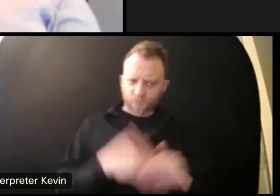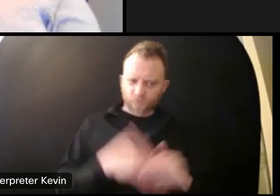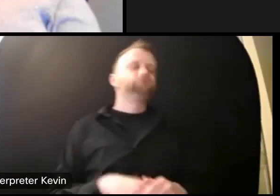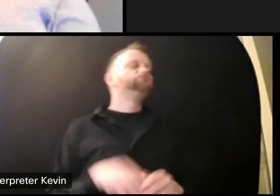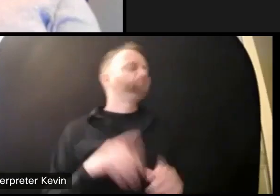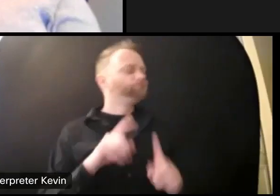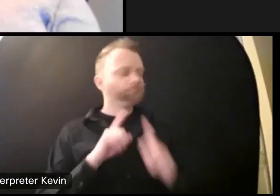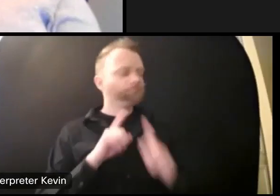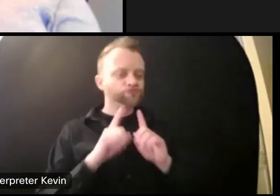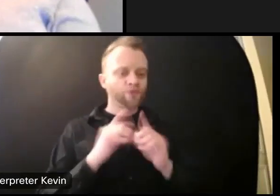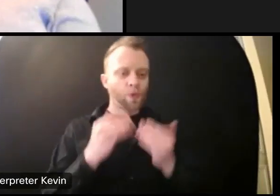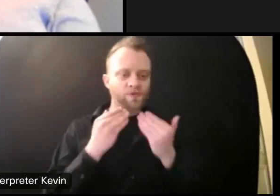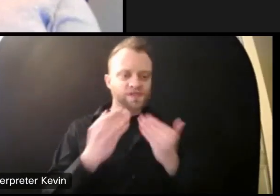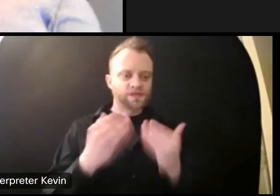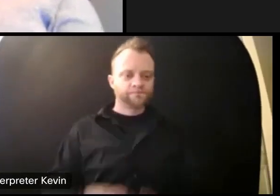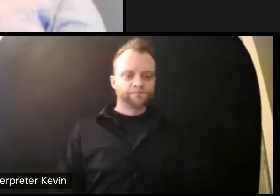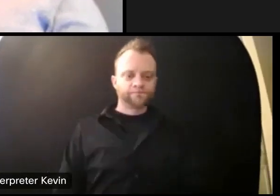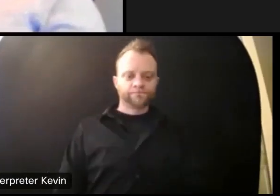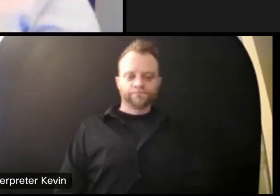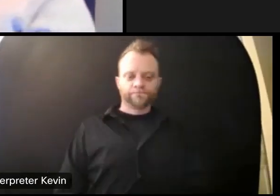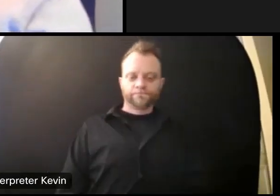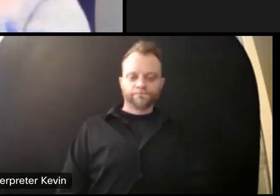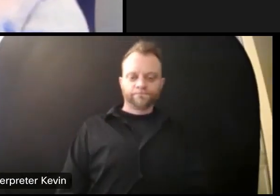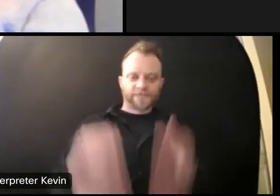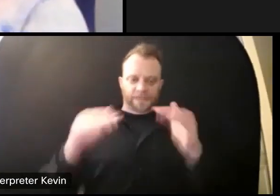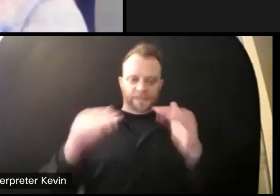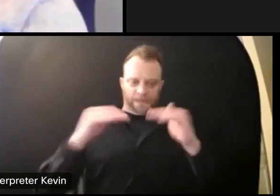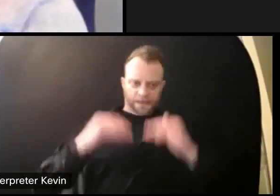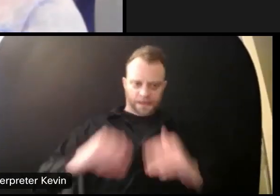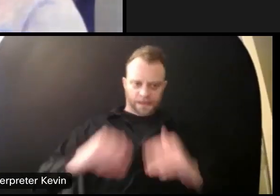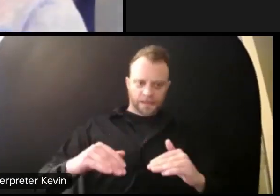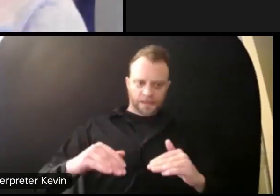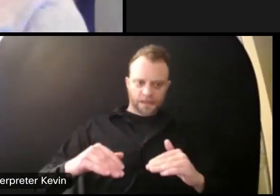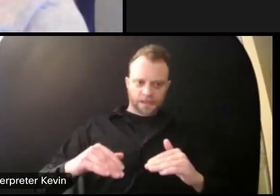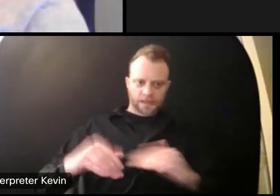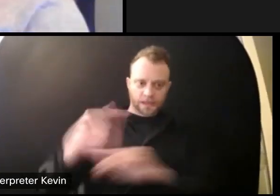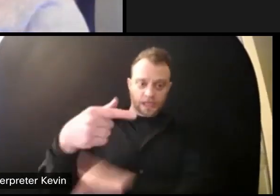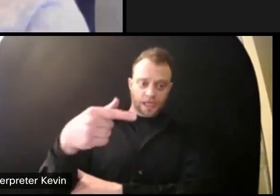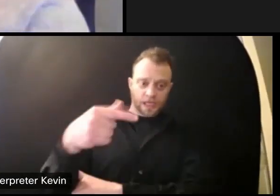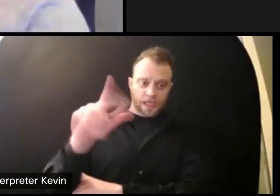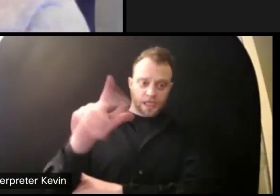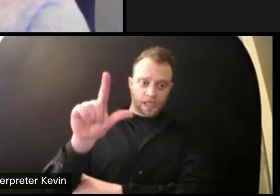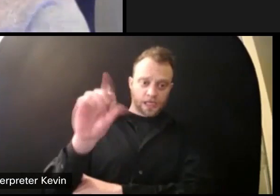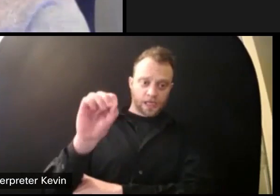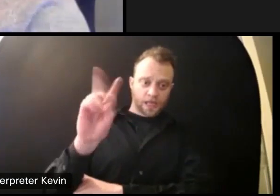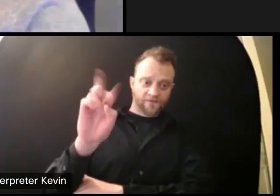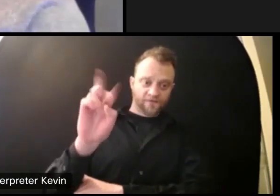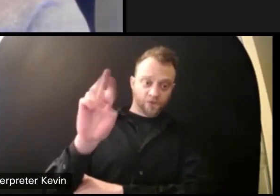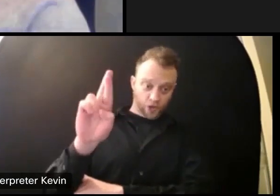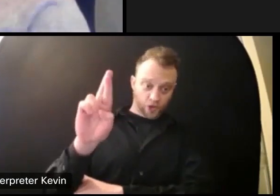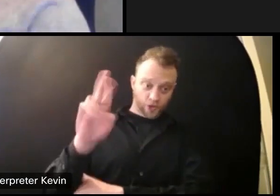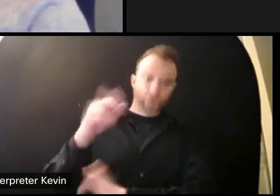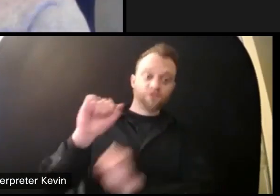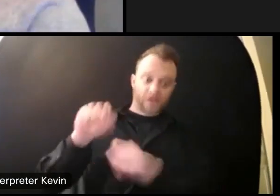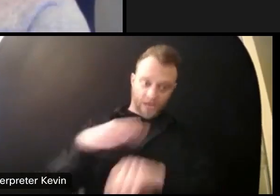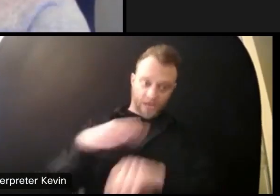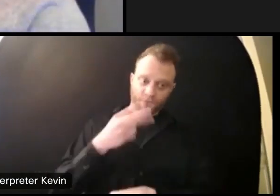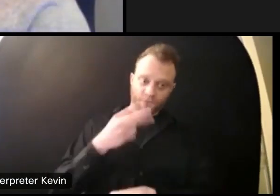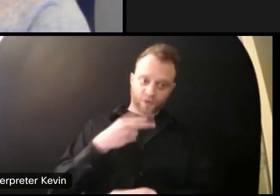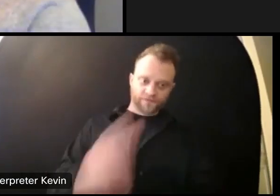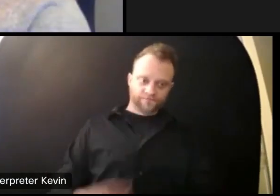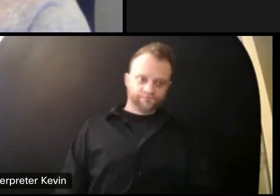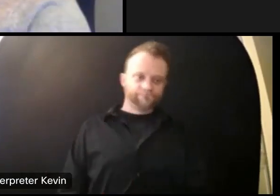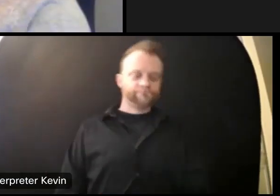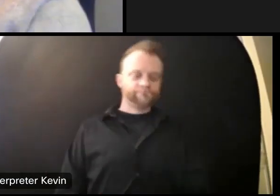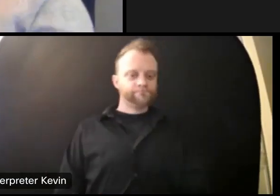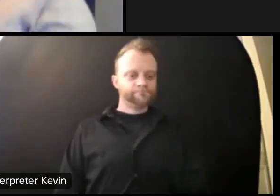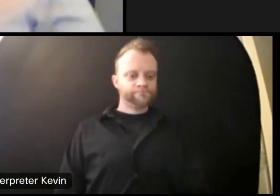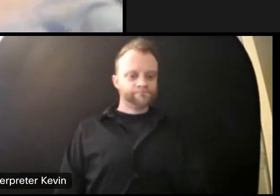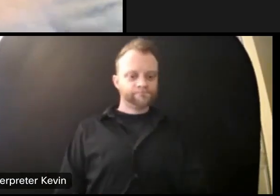we're going to go to a Commissioner-elect Glover. You're unmuted. (Glover) Thank you all for having